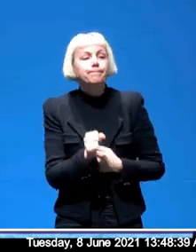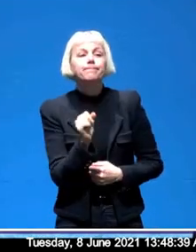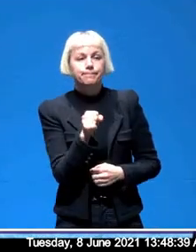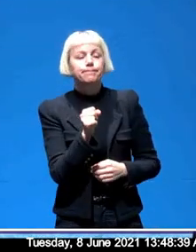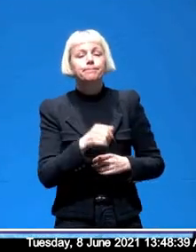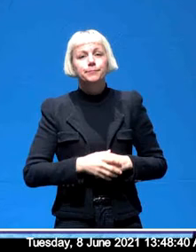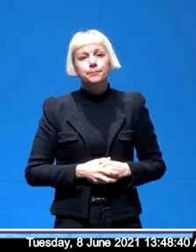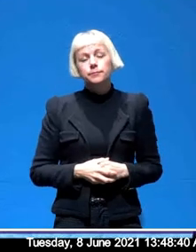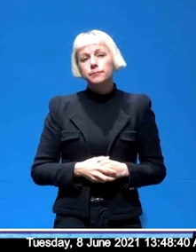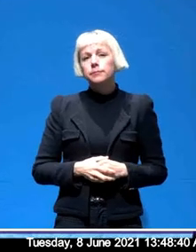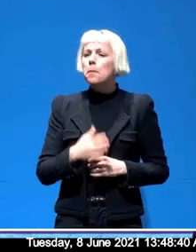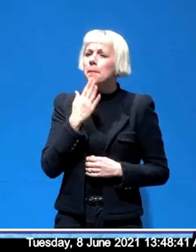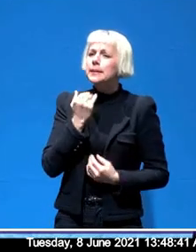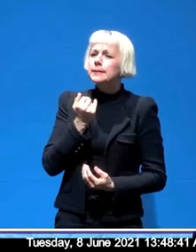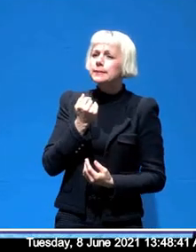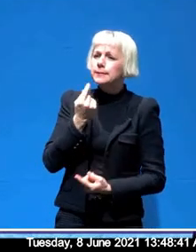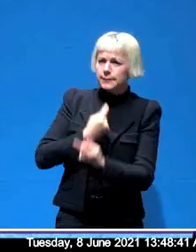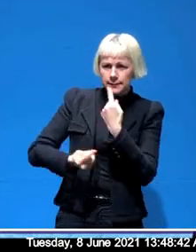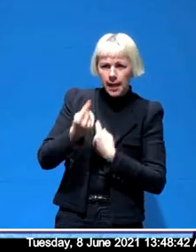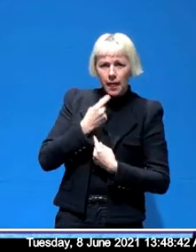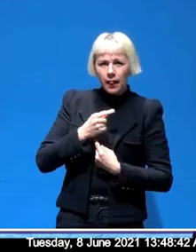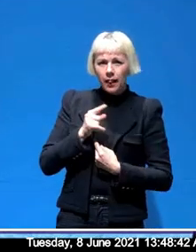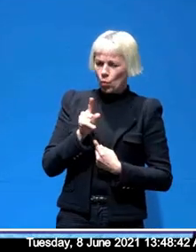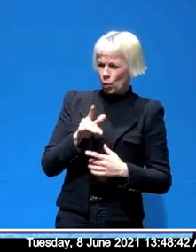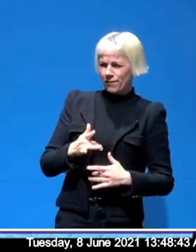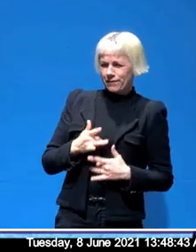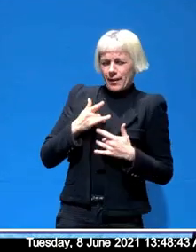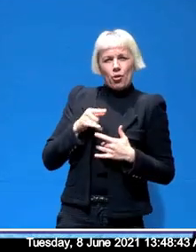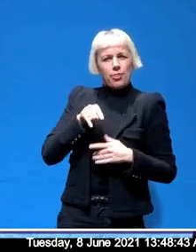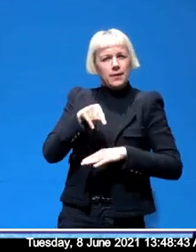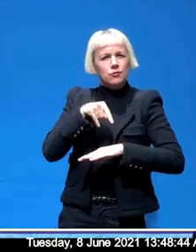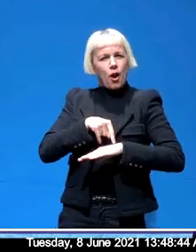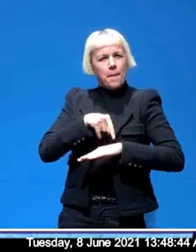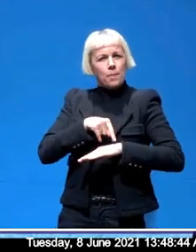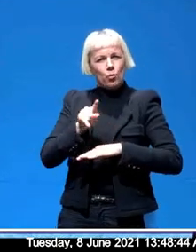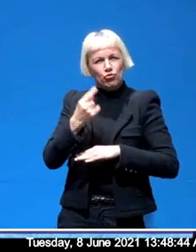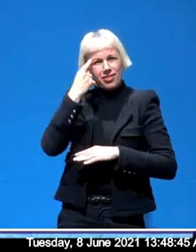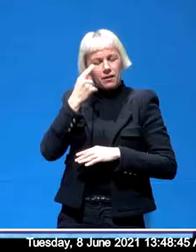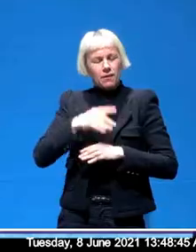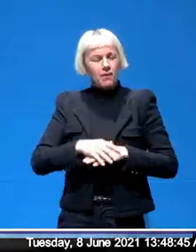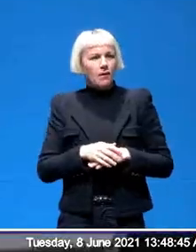Can you tell the Royal Commissioners how you felt about that incident when it happened? I was embarrassed.